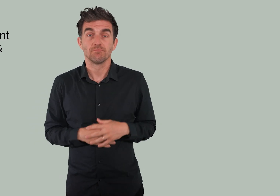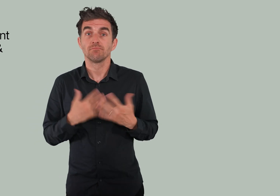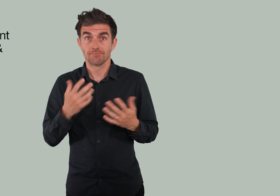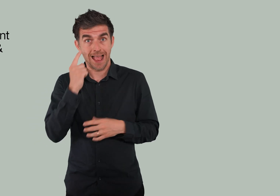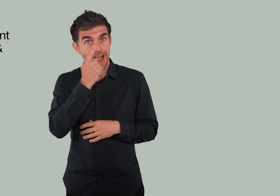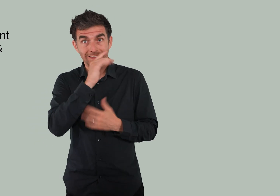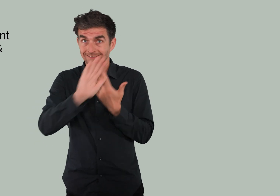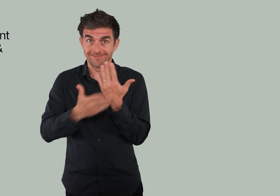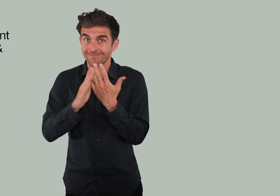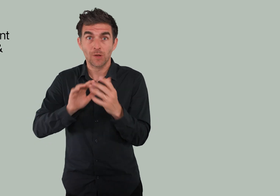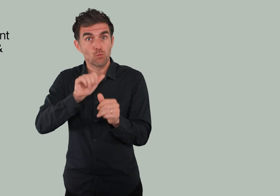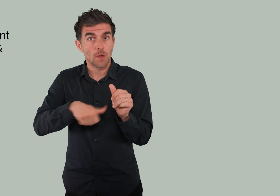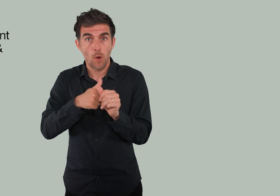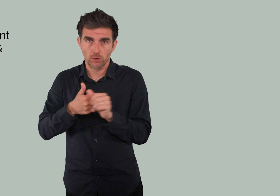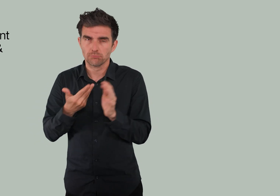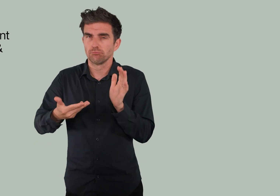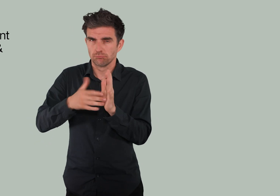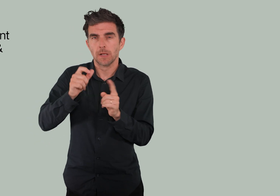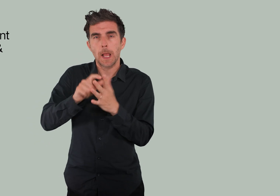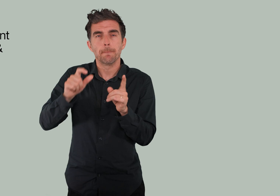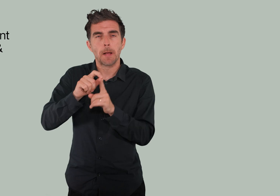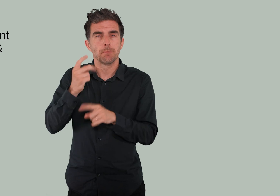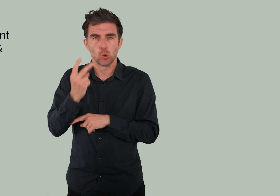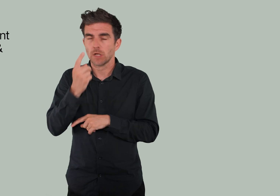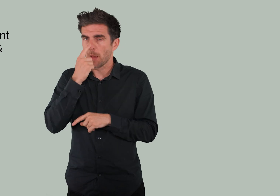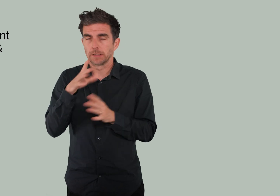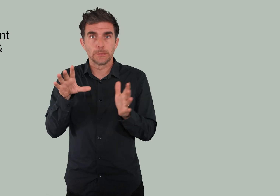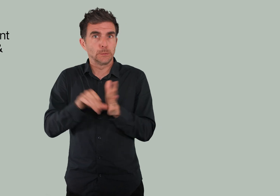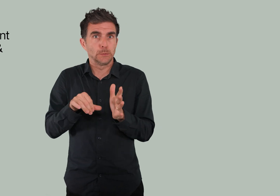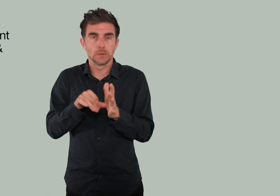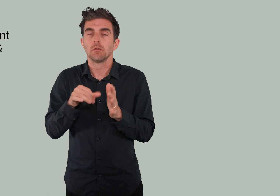6.32 Providing supporting evidence alongside the completed PIP2 can also be challenging,